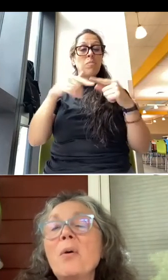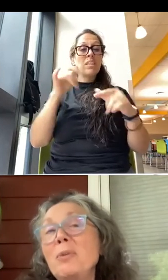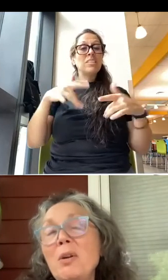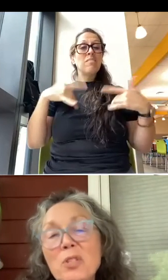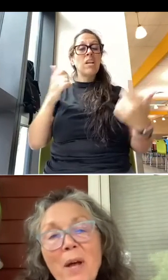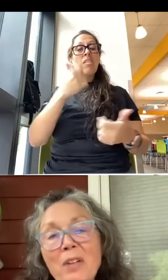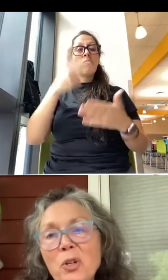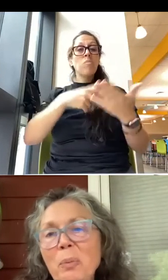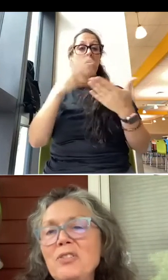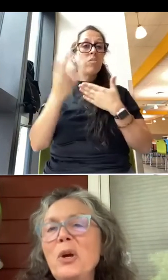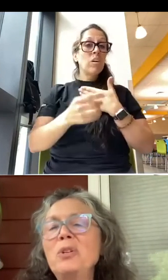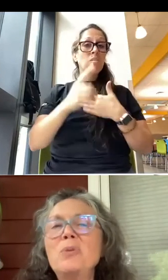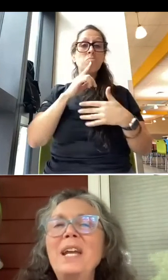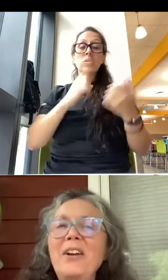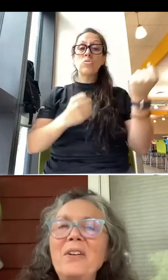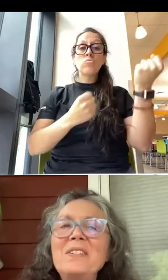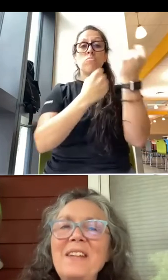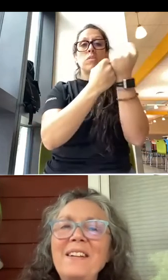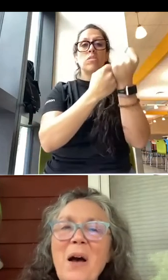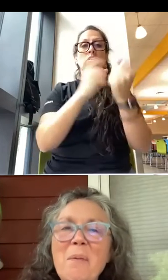or to be a sponsor, please go to dracutarts.com.